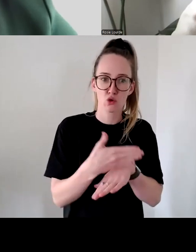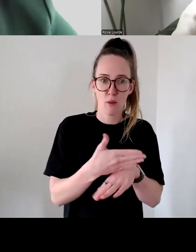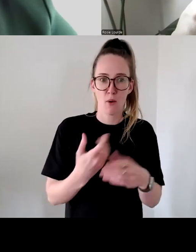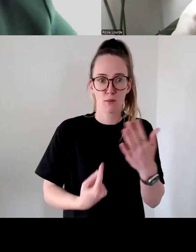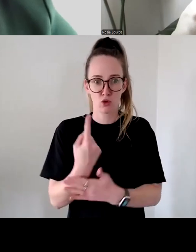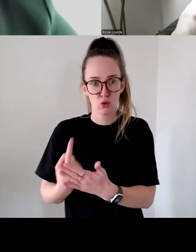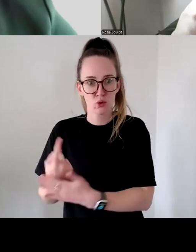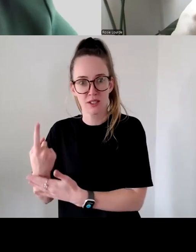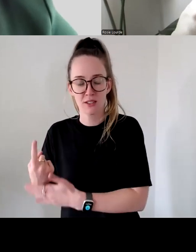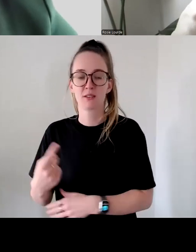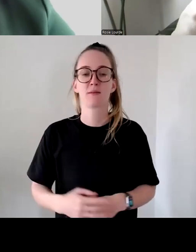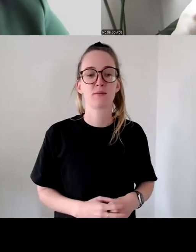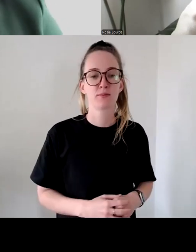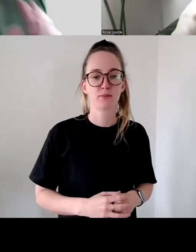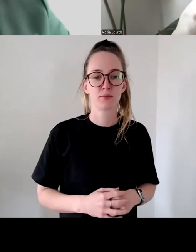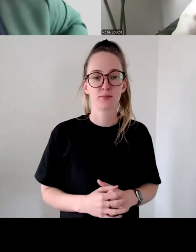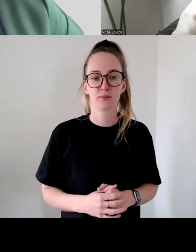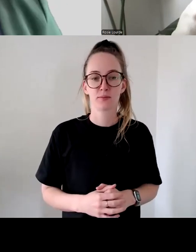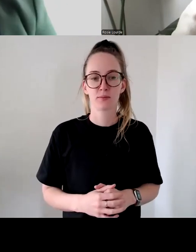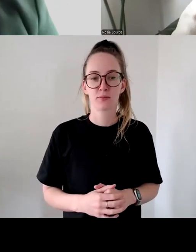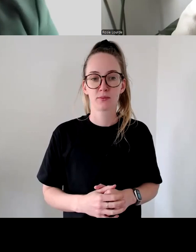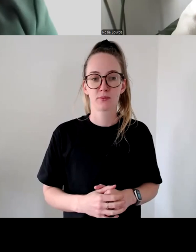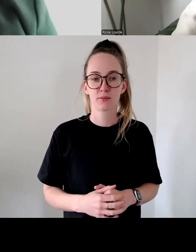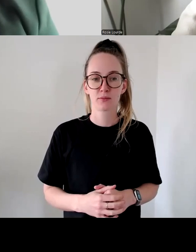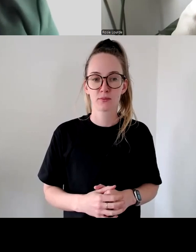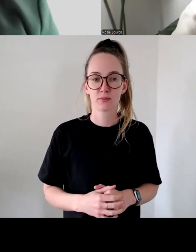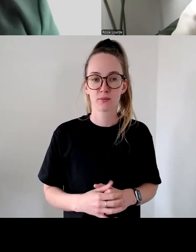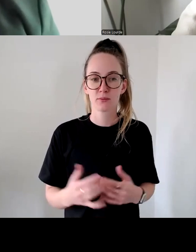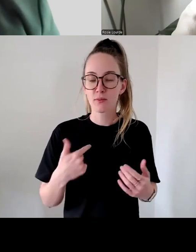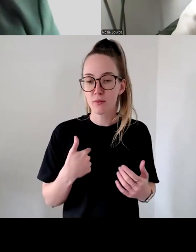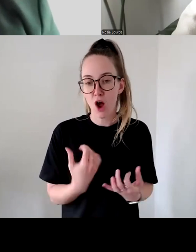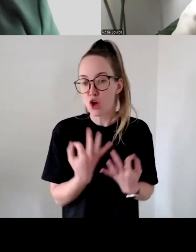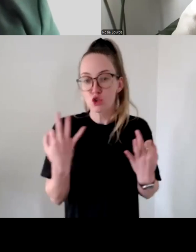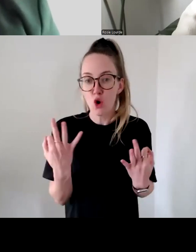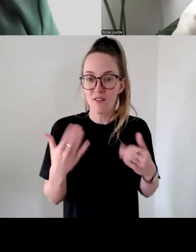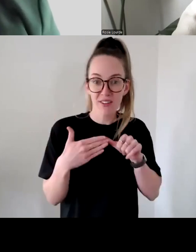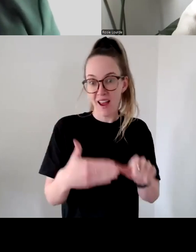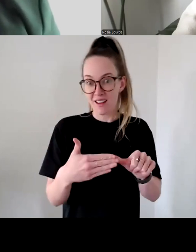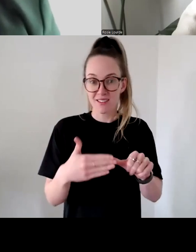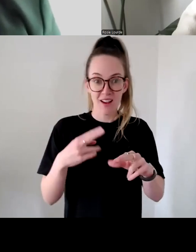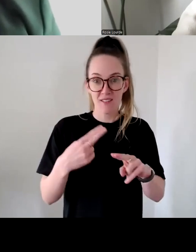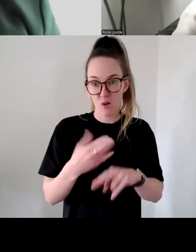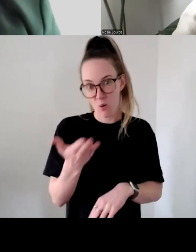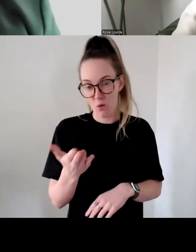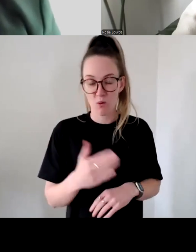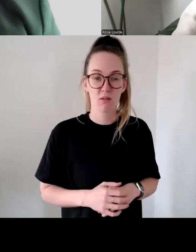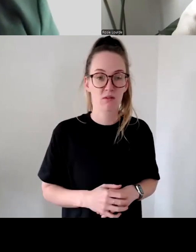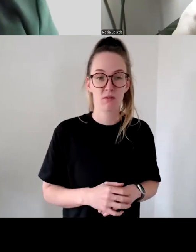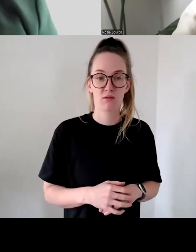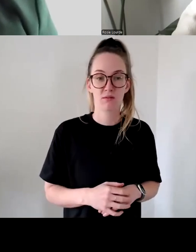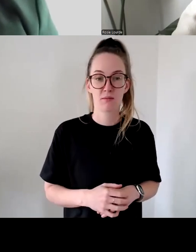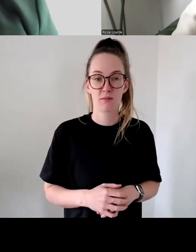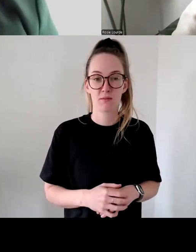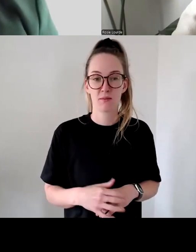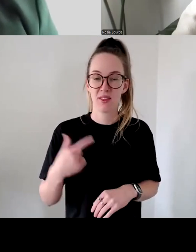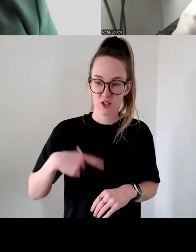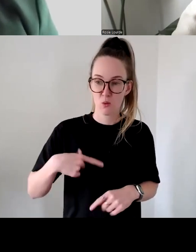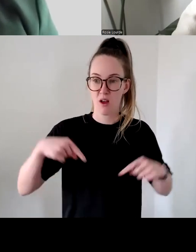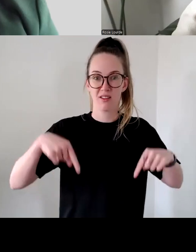options. I haven't got the silver bullet on that, but that is why the whole sector being,